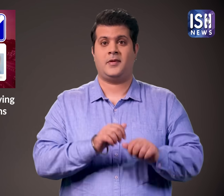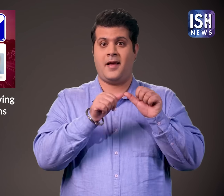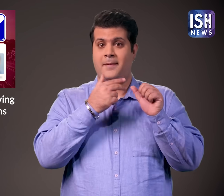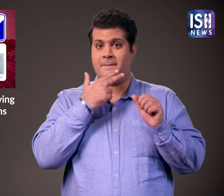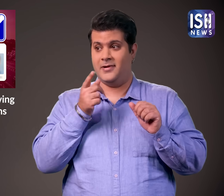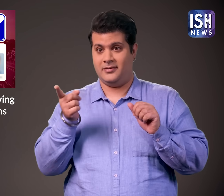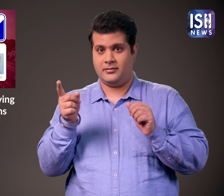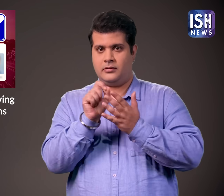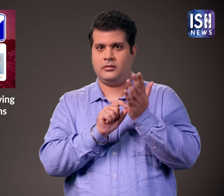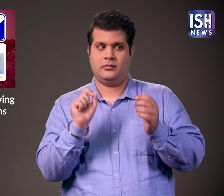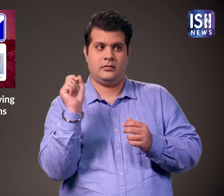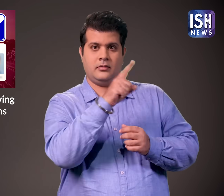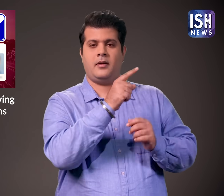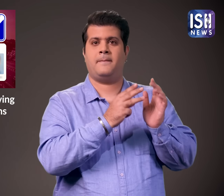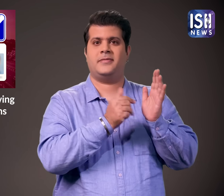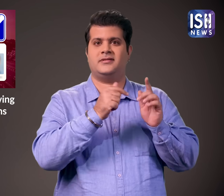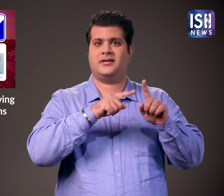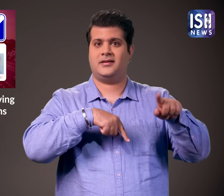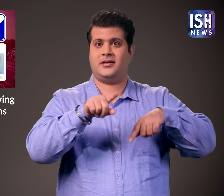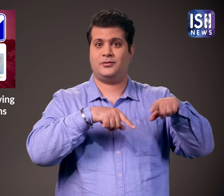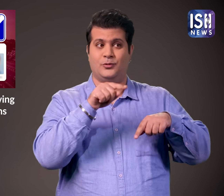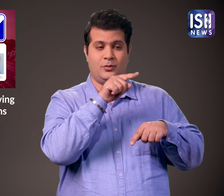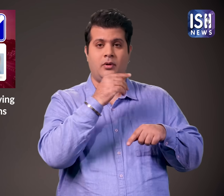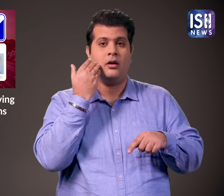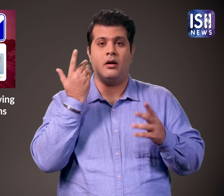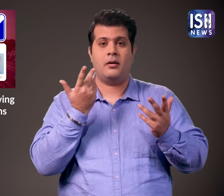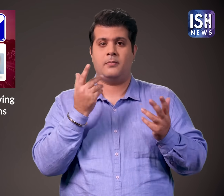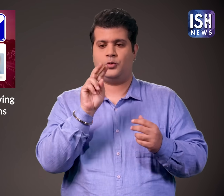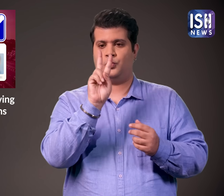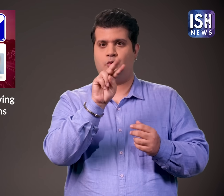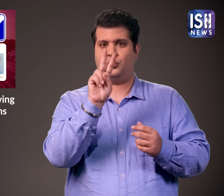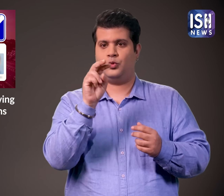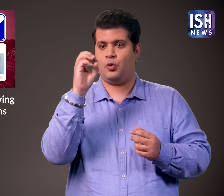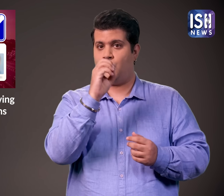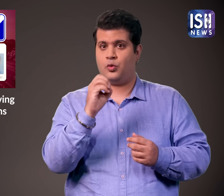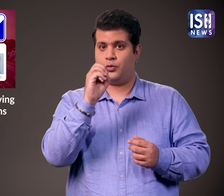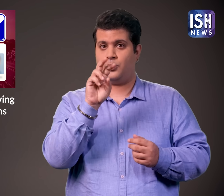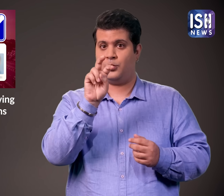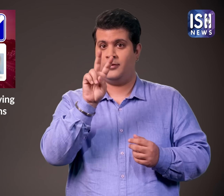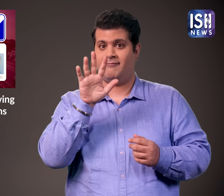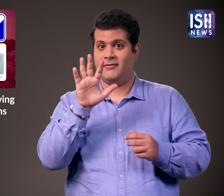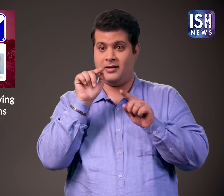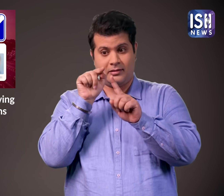Aman Saxena sent a letter to the Ministry on 22 October 2025.